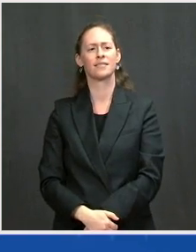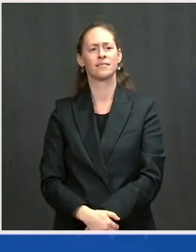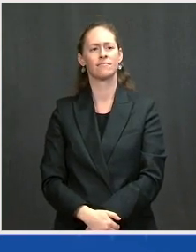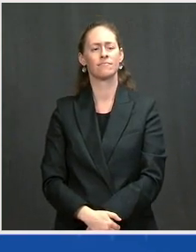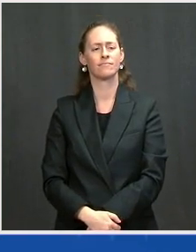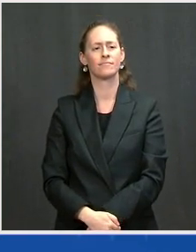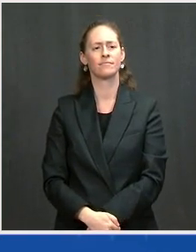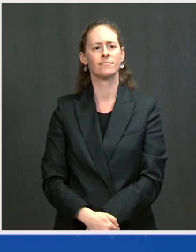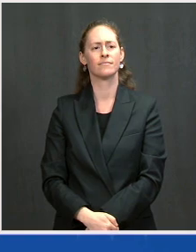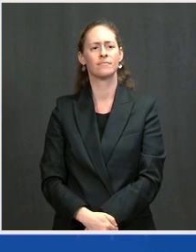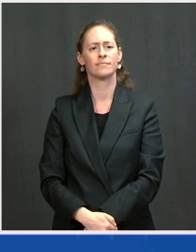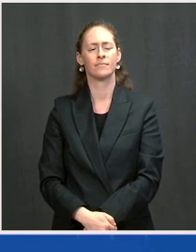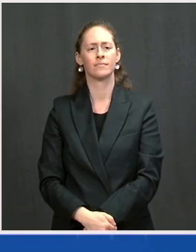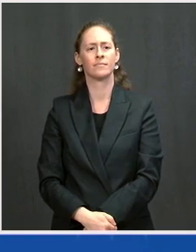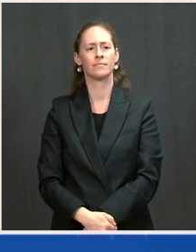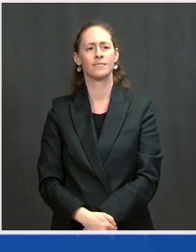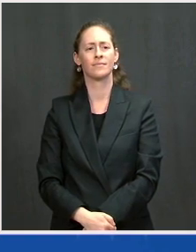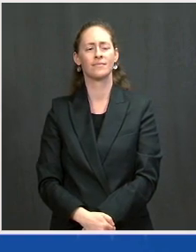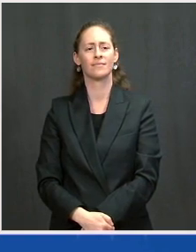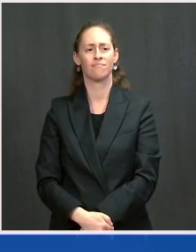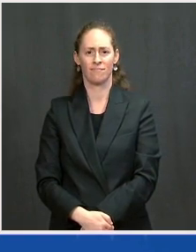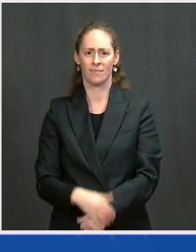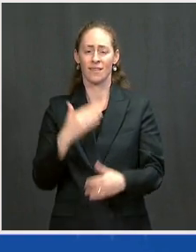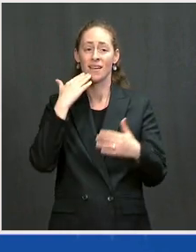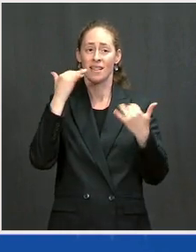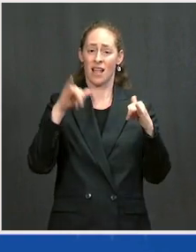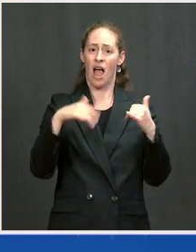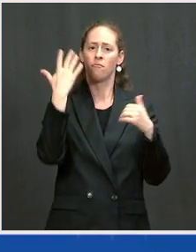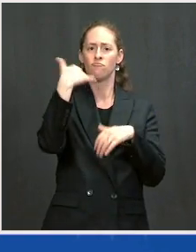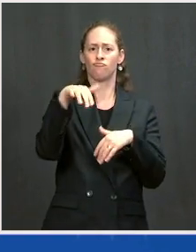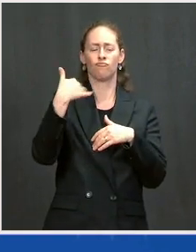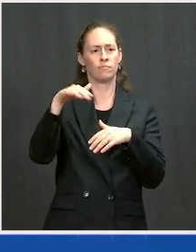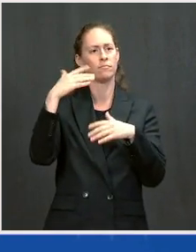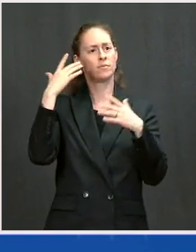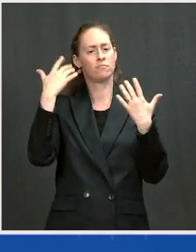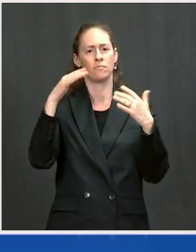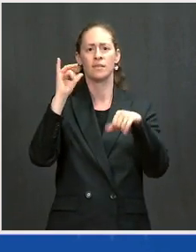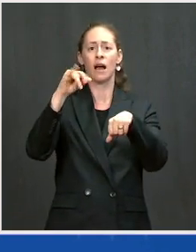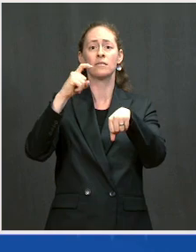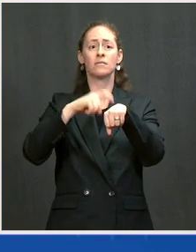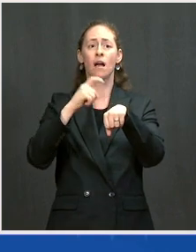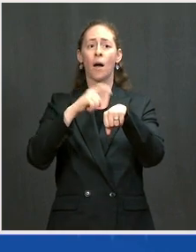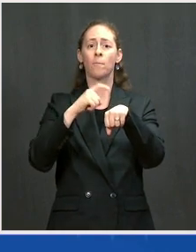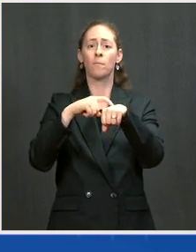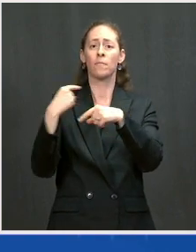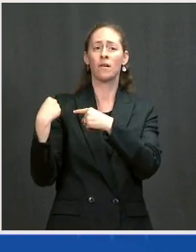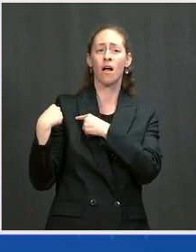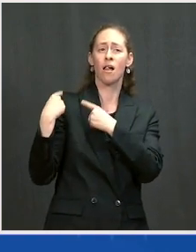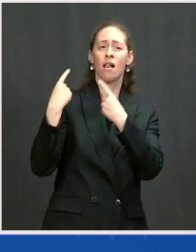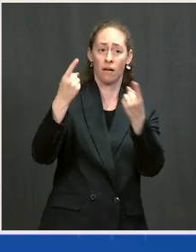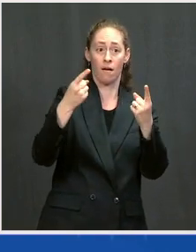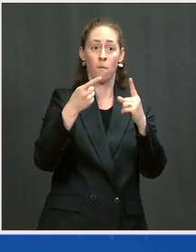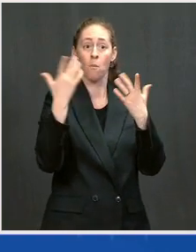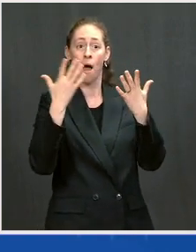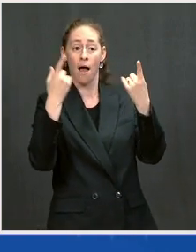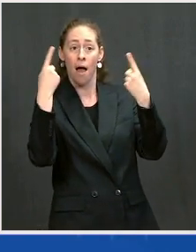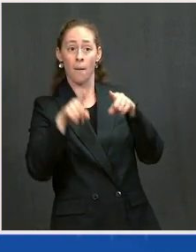including support from my good friend John McCain, God rest his soul, shortly before he passed away.